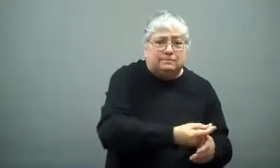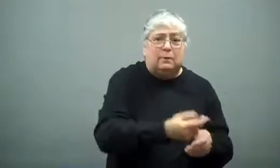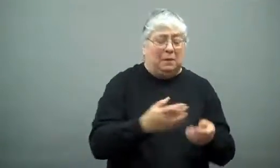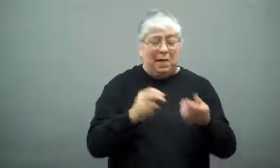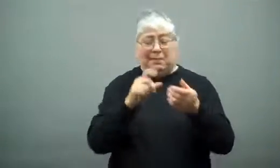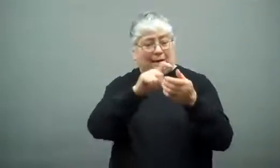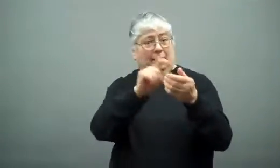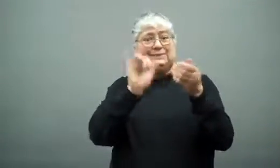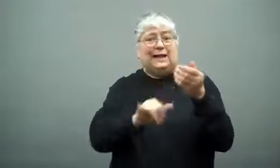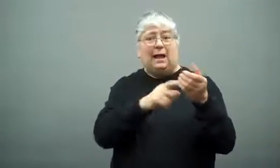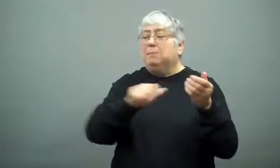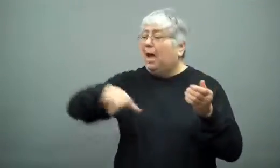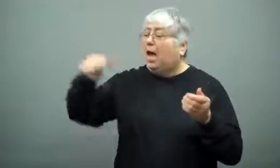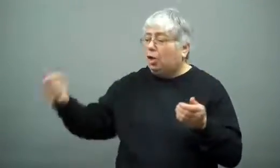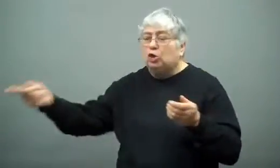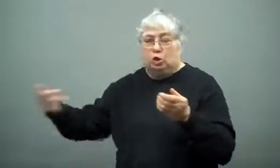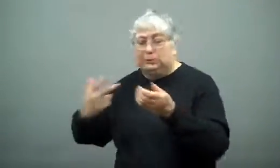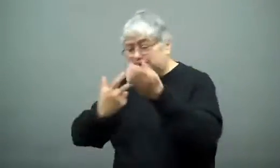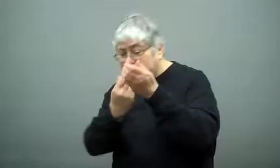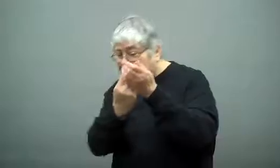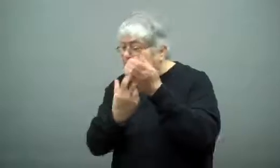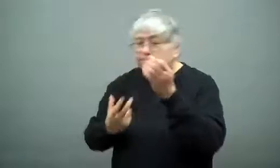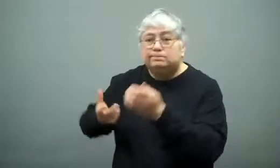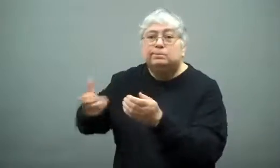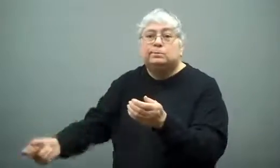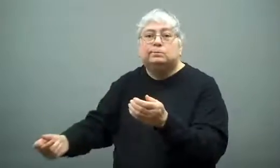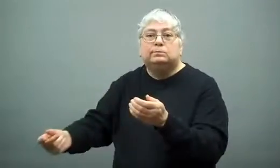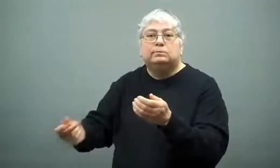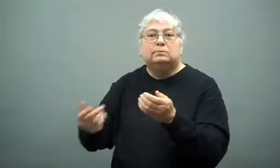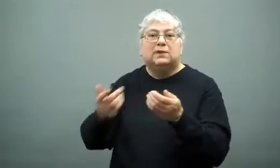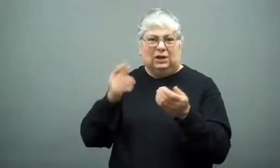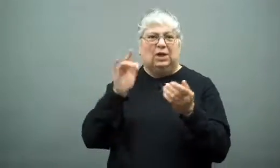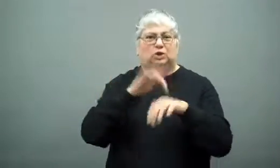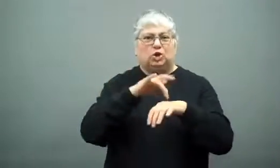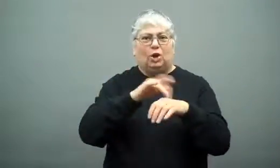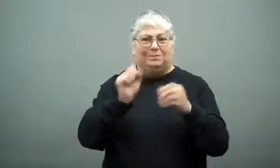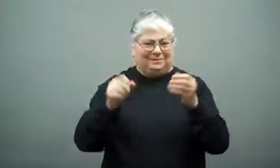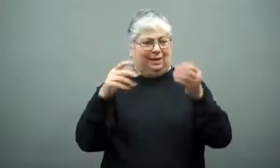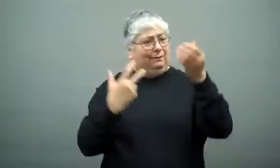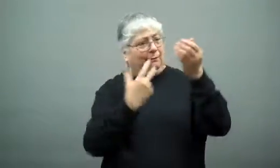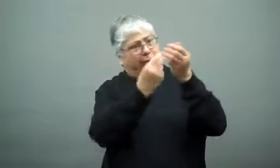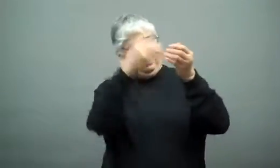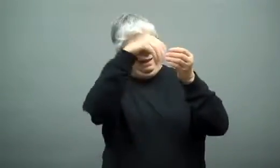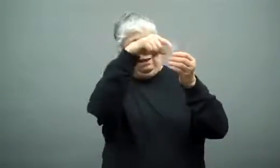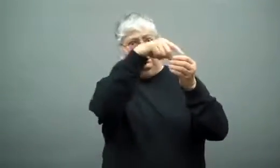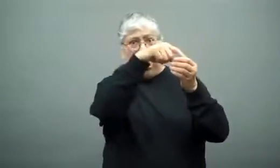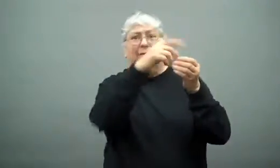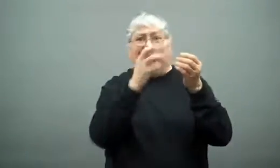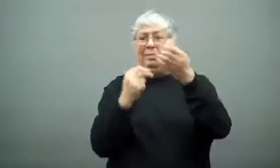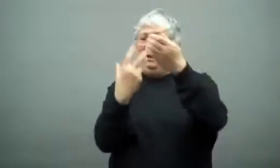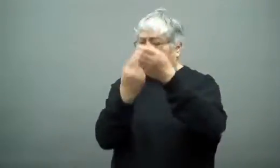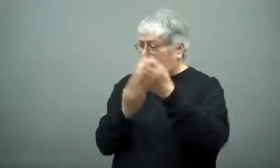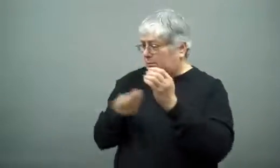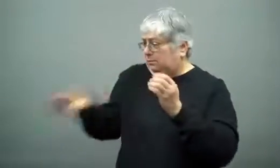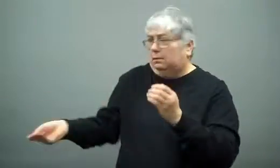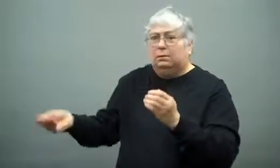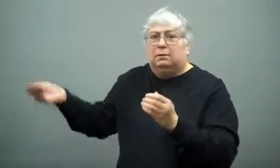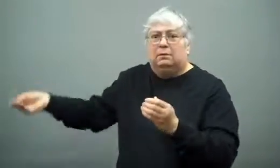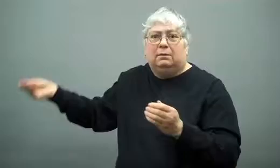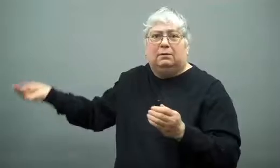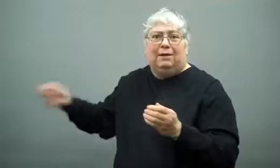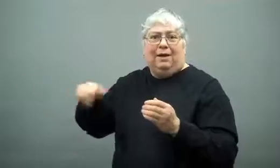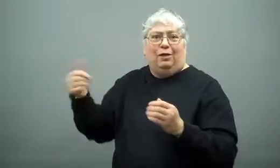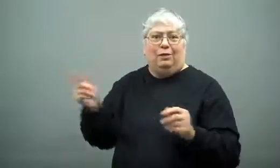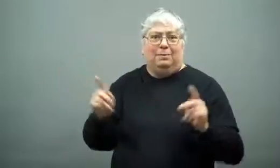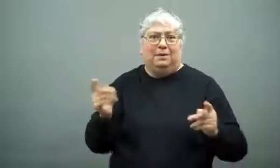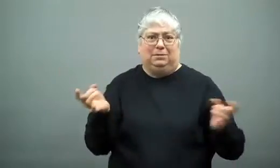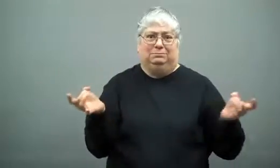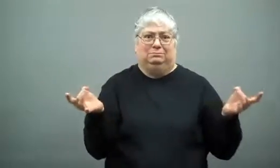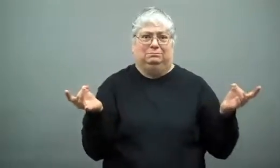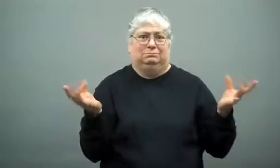The same vial was then used for other patients.